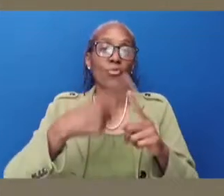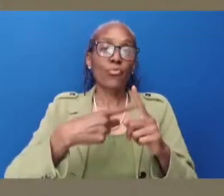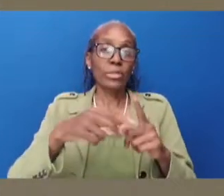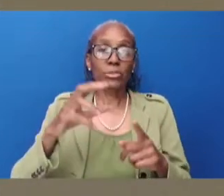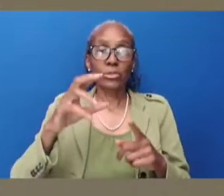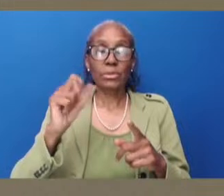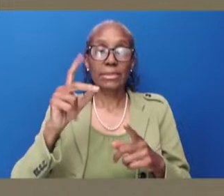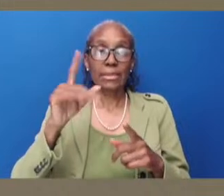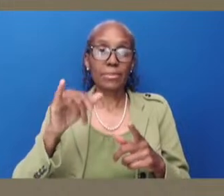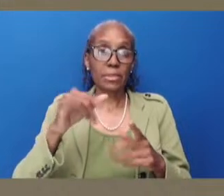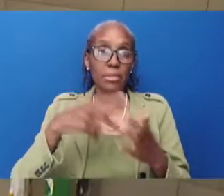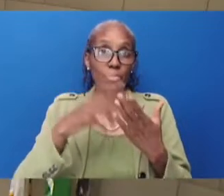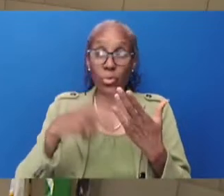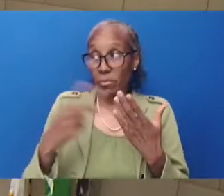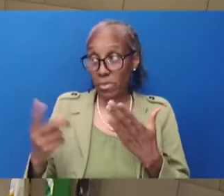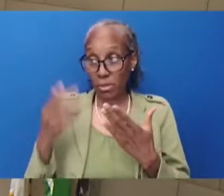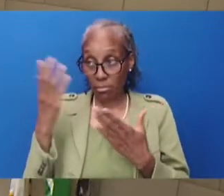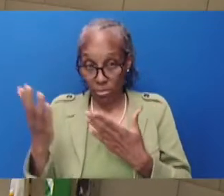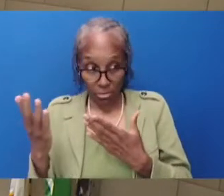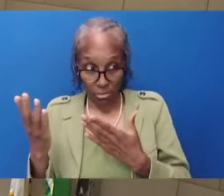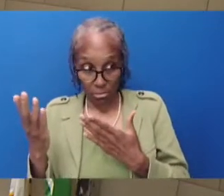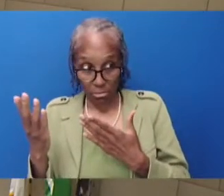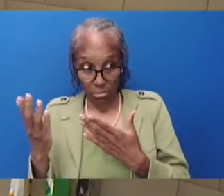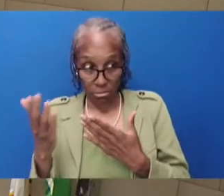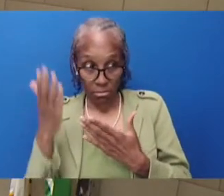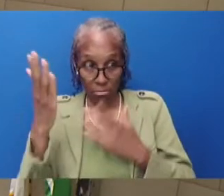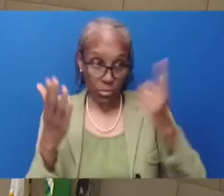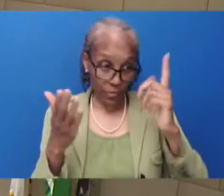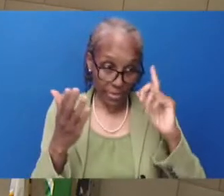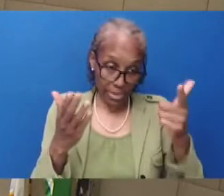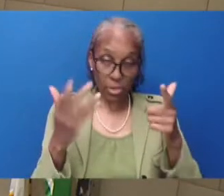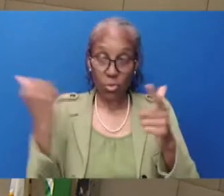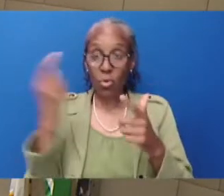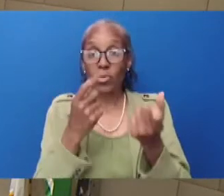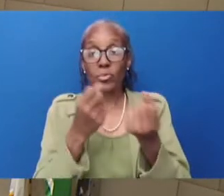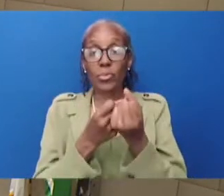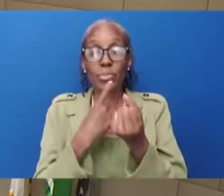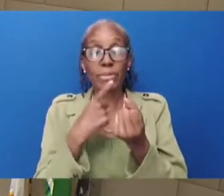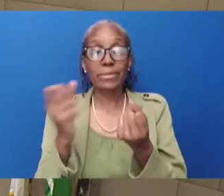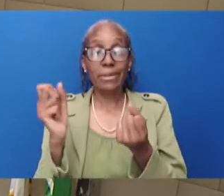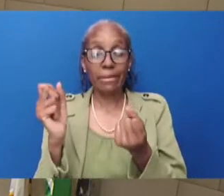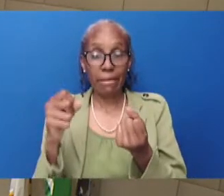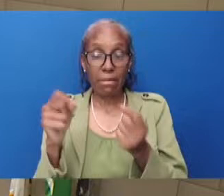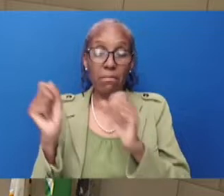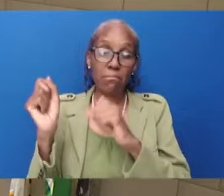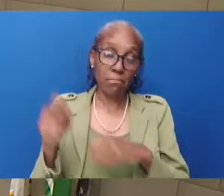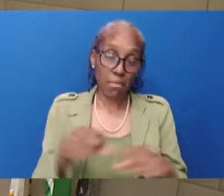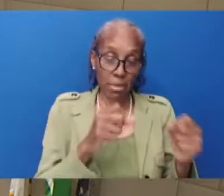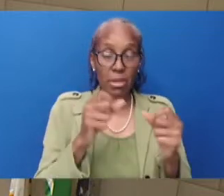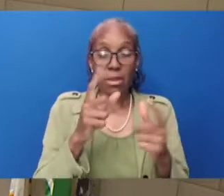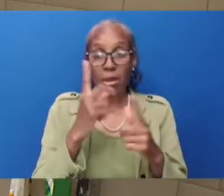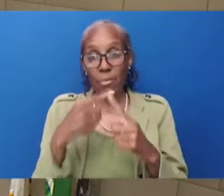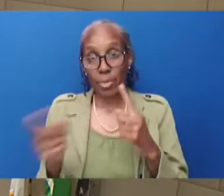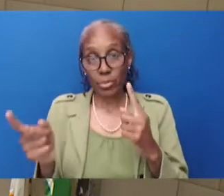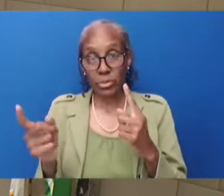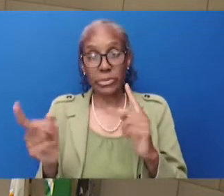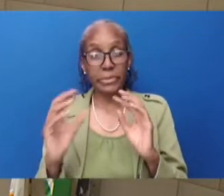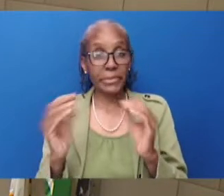COLLABORATIVE TO ADMINISTER THE RENTAL SUBMITTED I PROGRAM. IS THERE SUCH A MOTION THIS IS. SECOND. MOVED AND SECONDED.